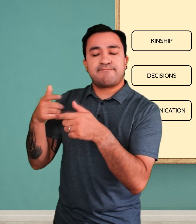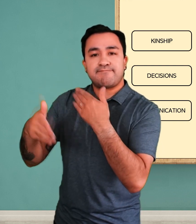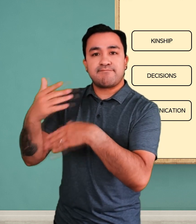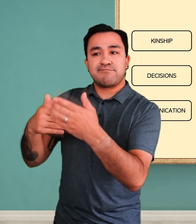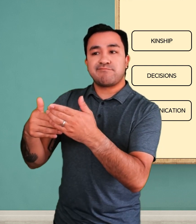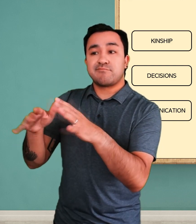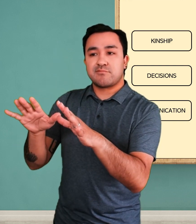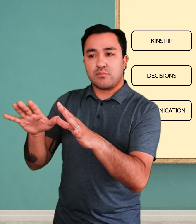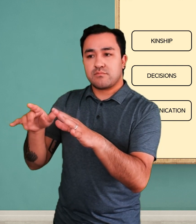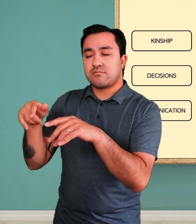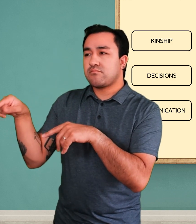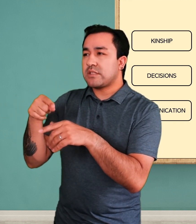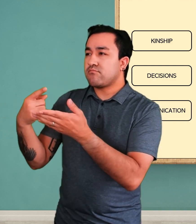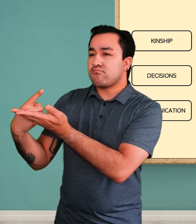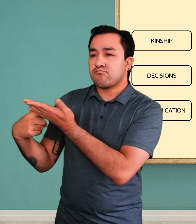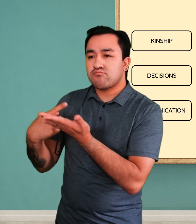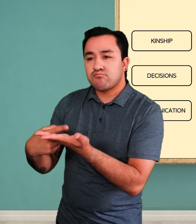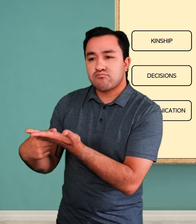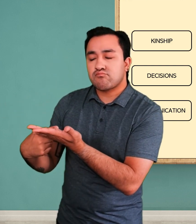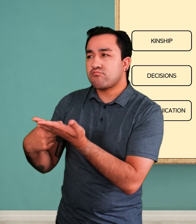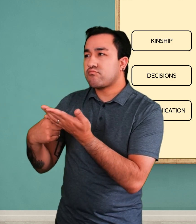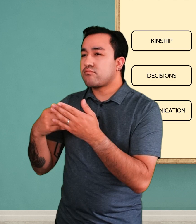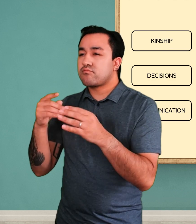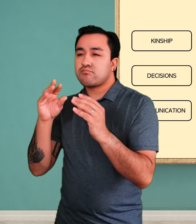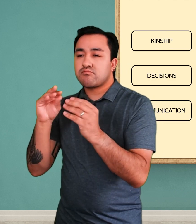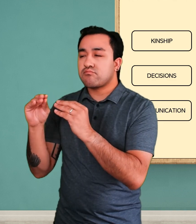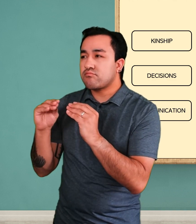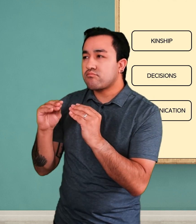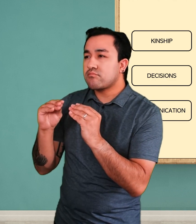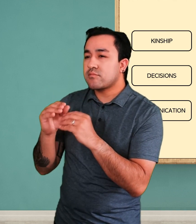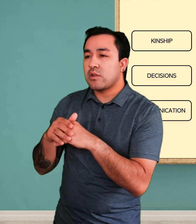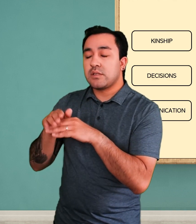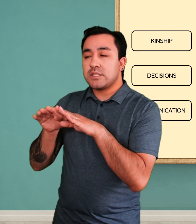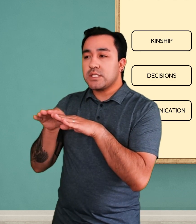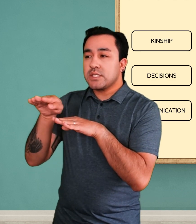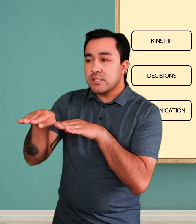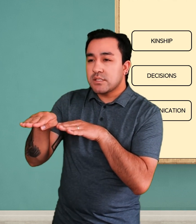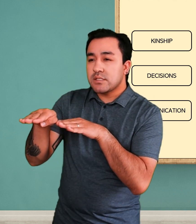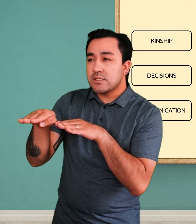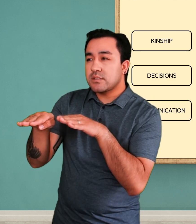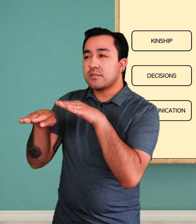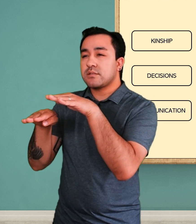Instead, they may prefer a decision that focuses on small steps forward to ensure everything is